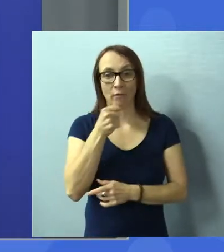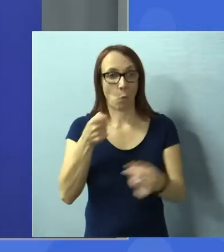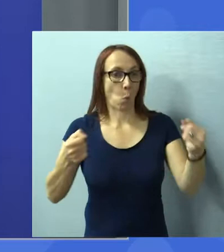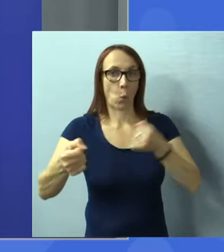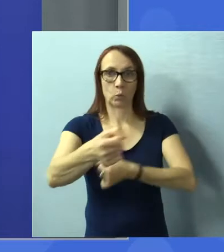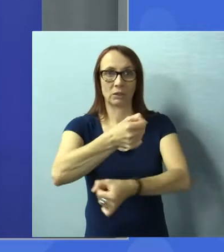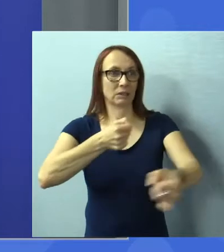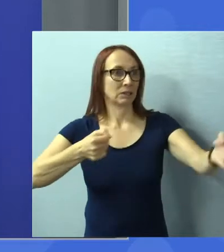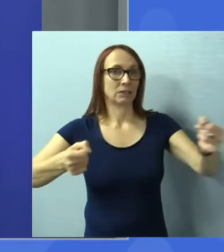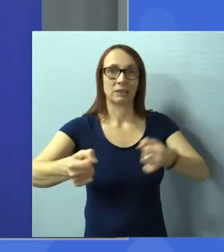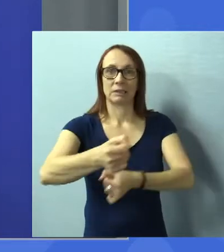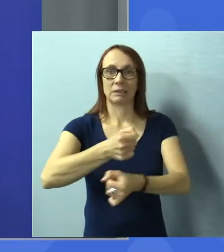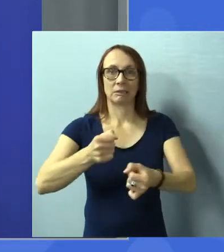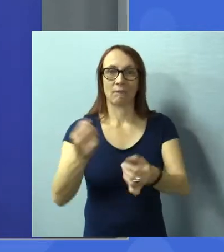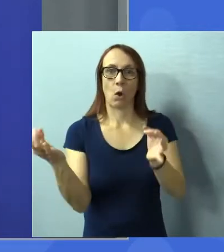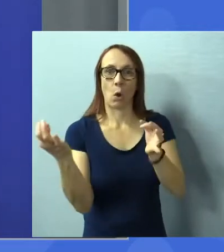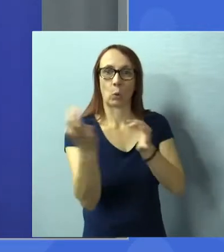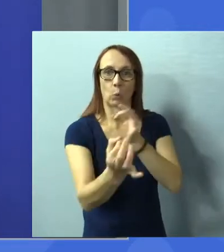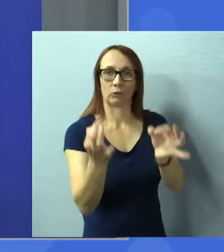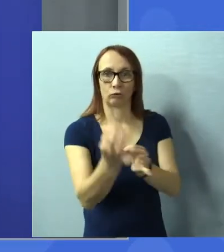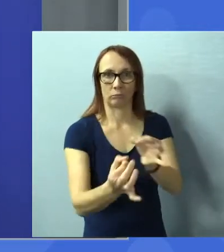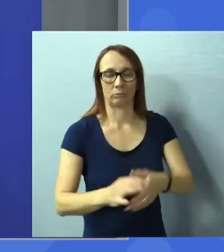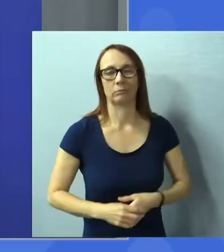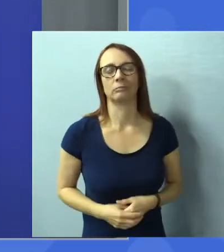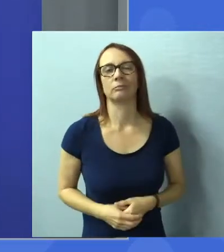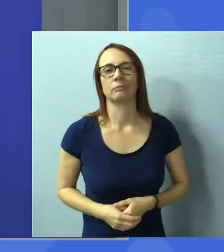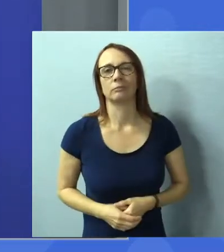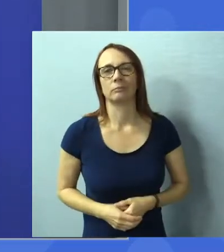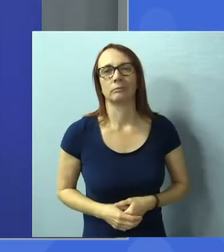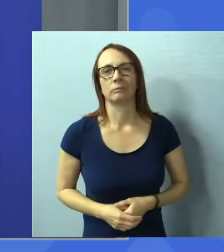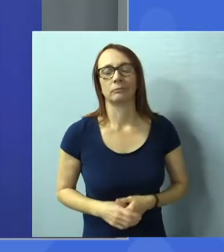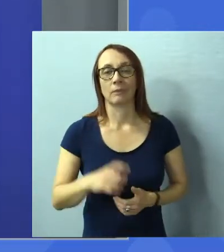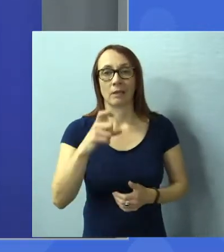microphones to pick up the questions that you have as Chris is speaking like